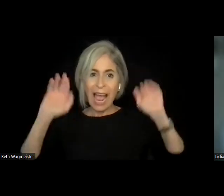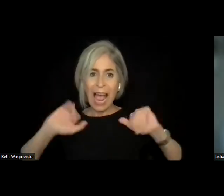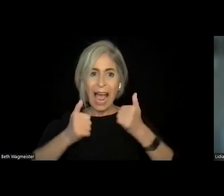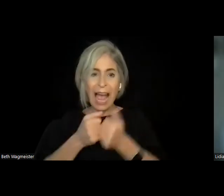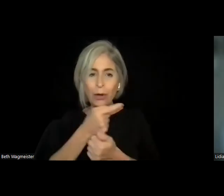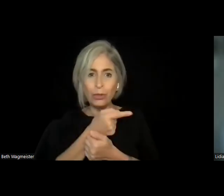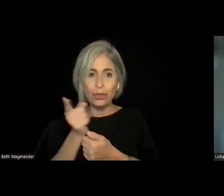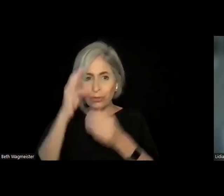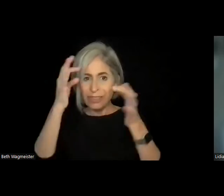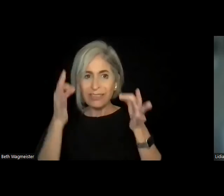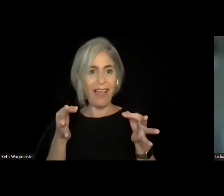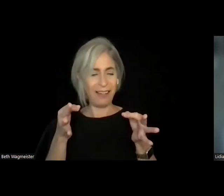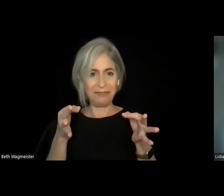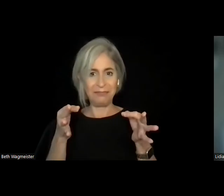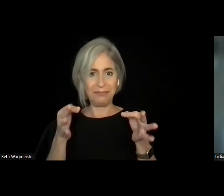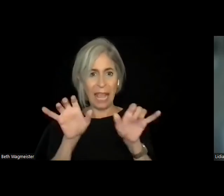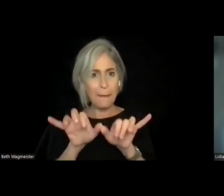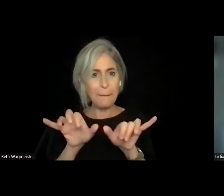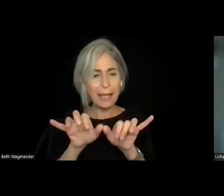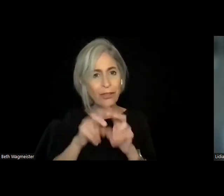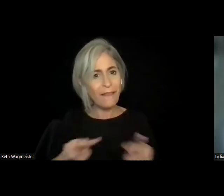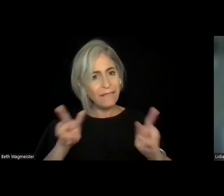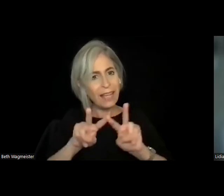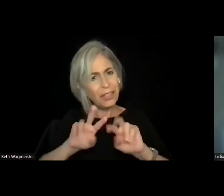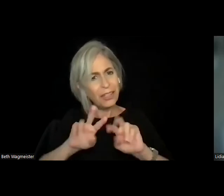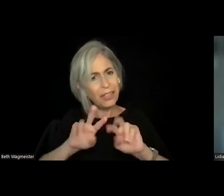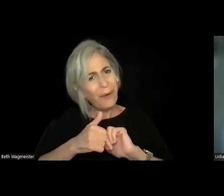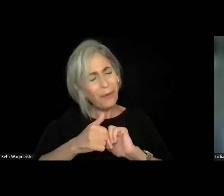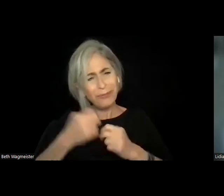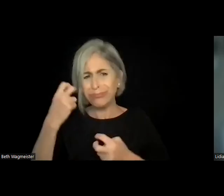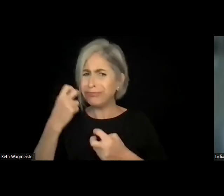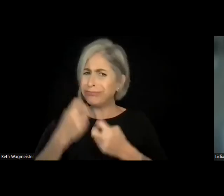example, you know, in the community that I'm part of, people with cochlear